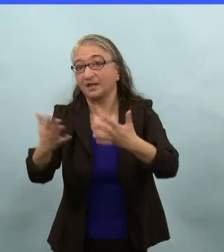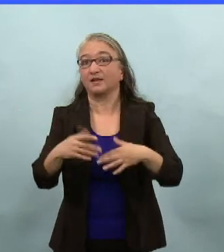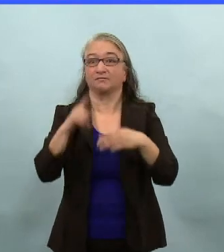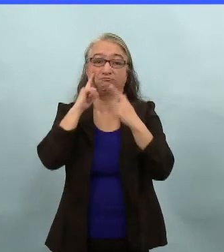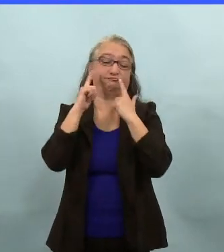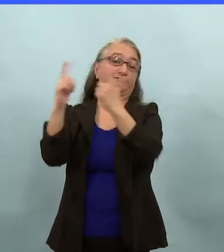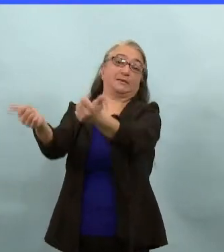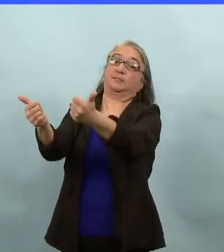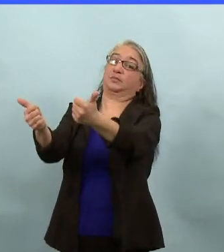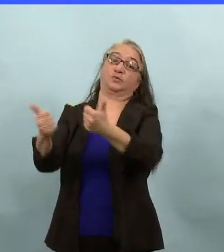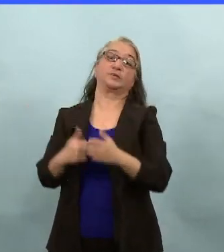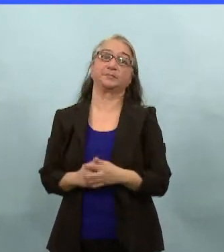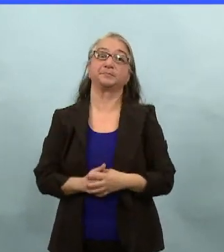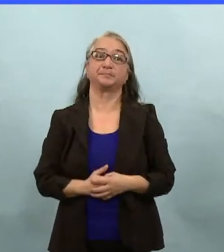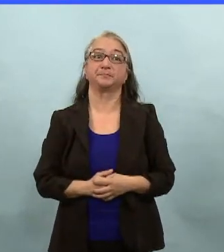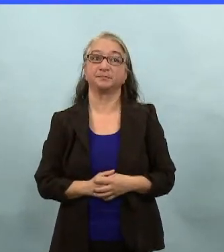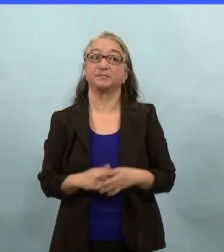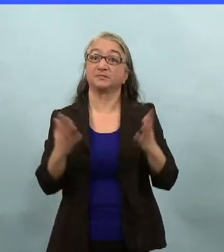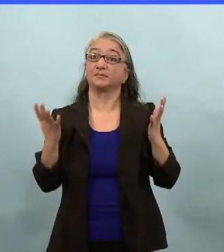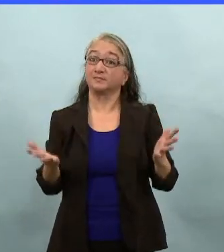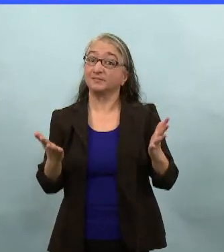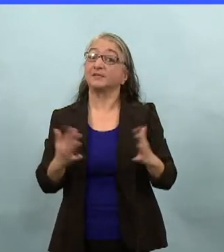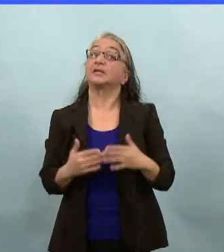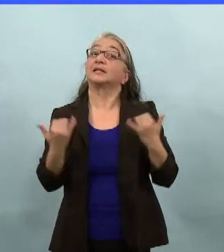and there please don't give the impression that there's no um